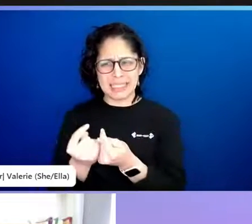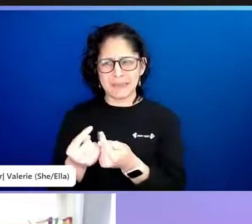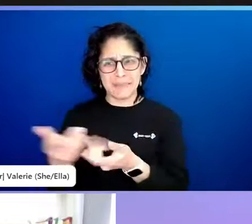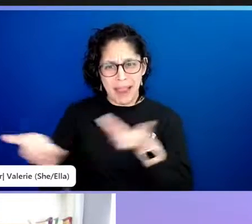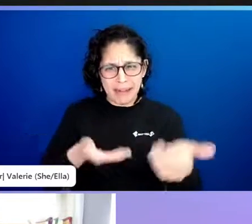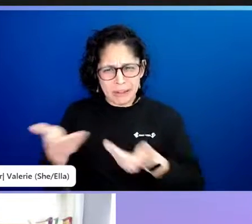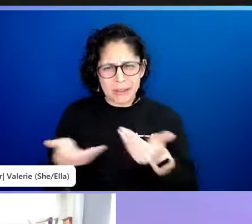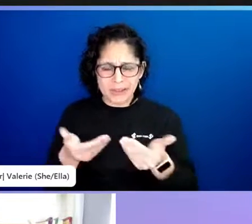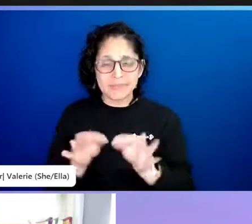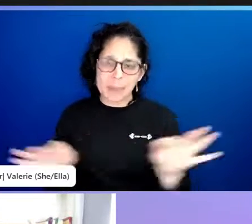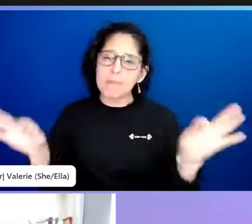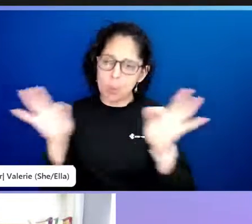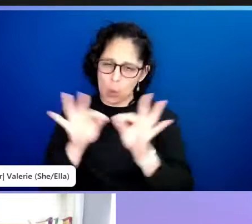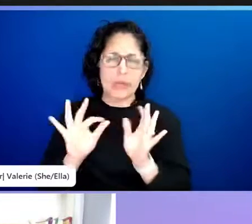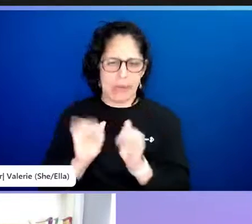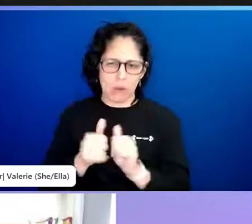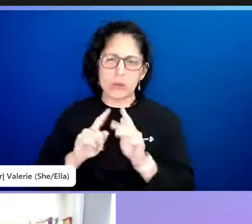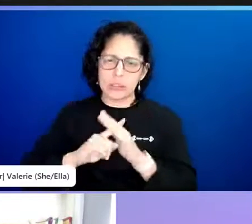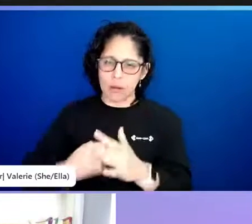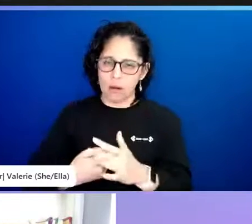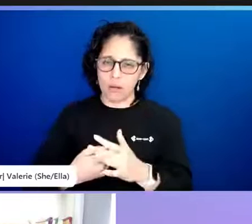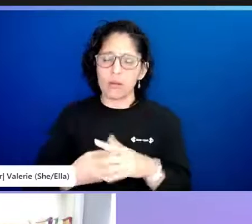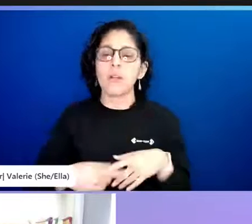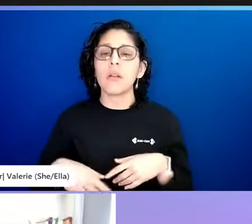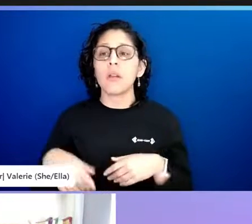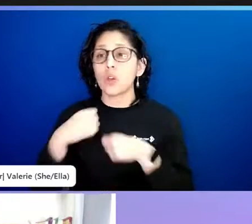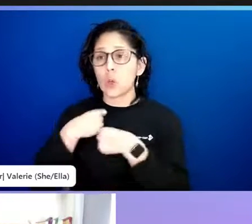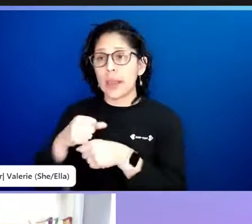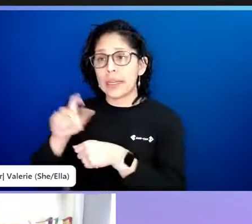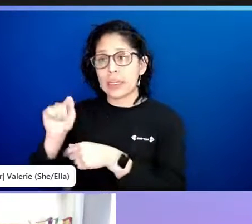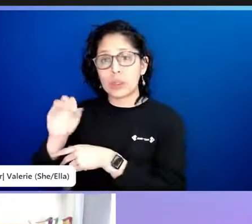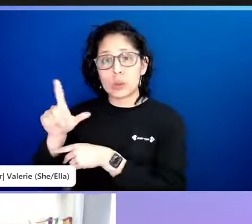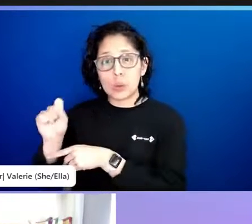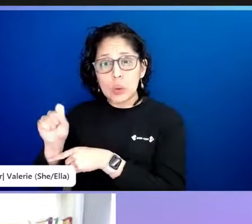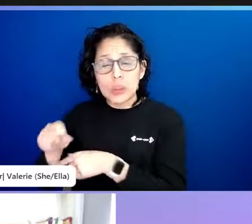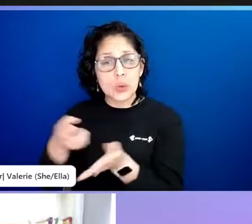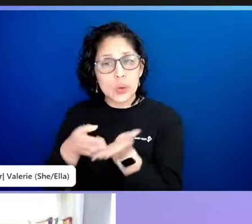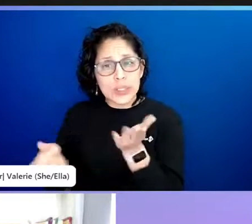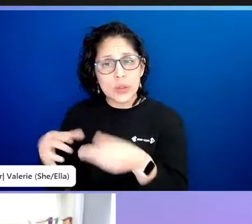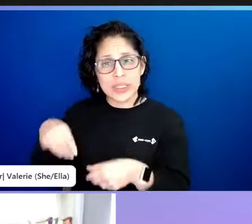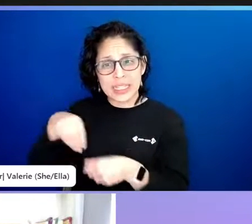can do to get started and creating the tools and resources internally to employ people who